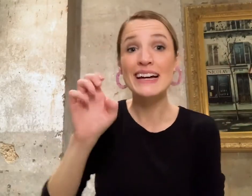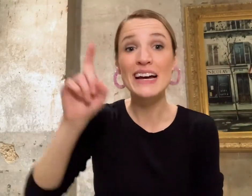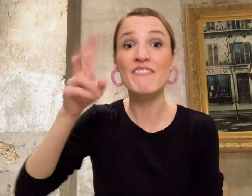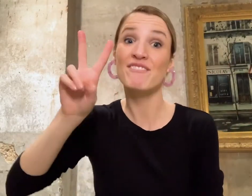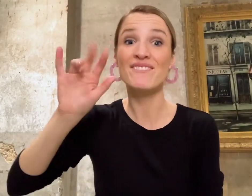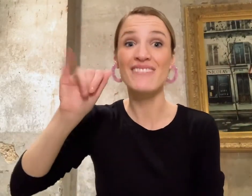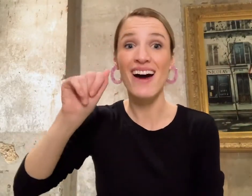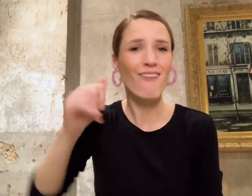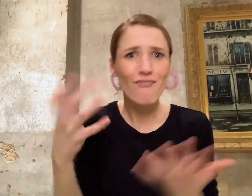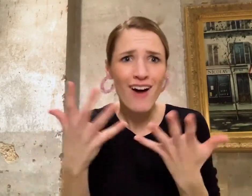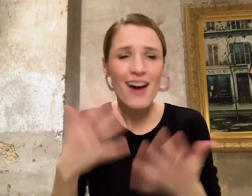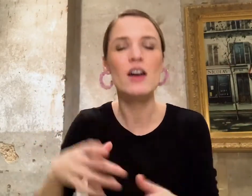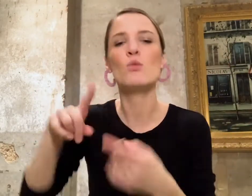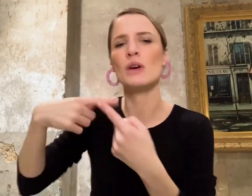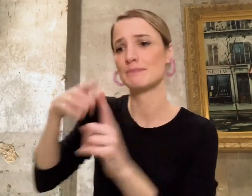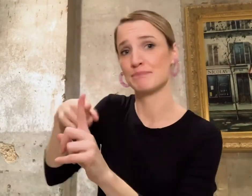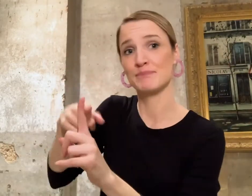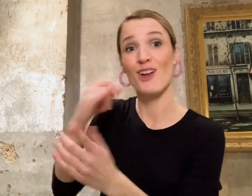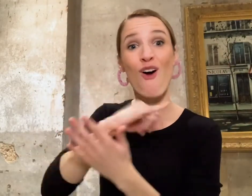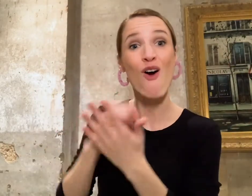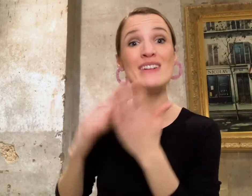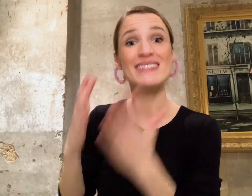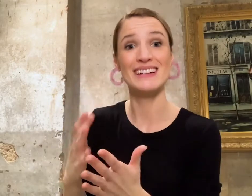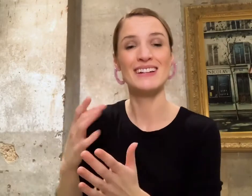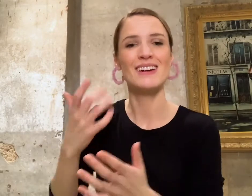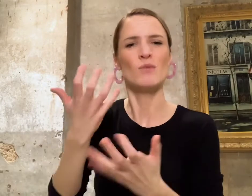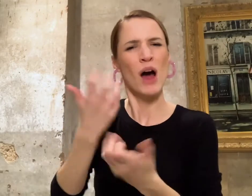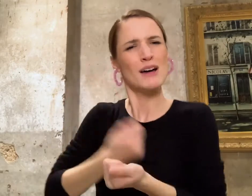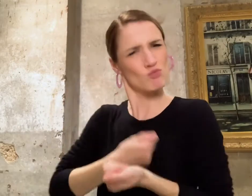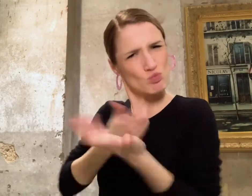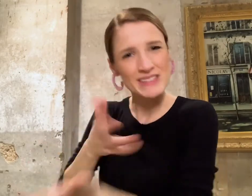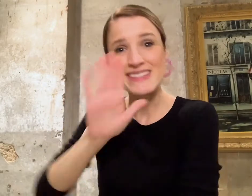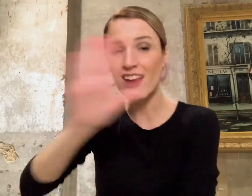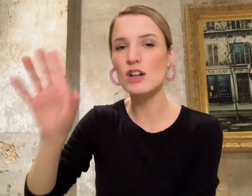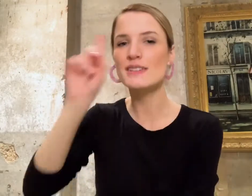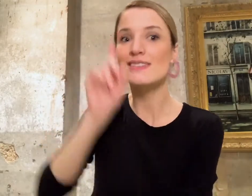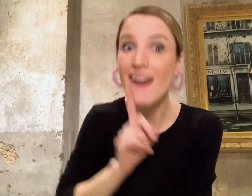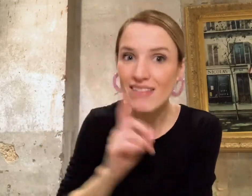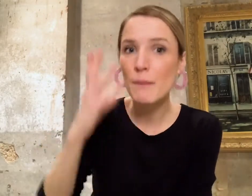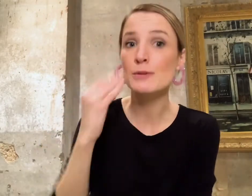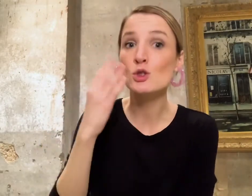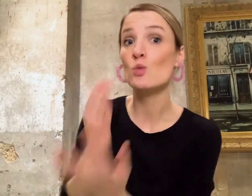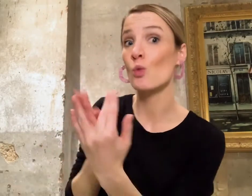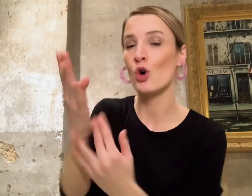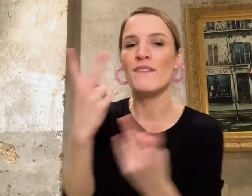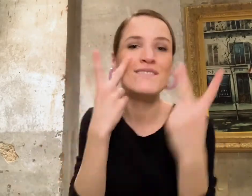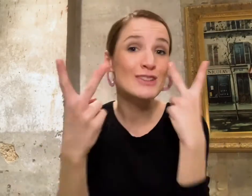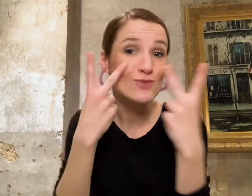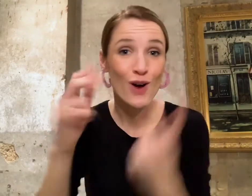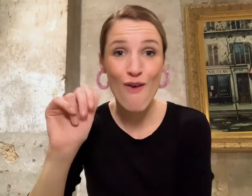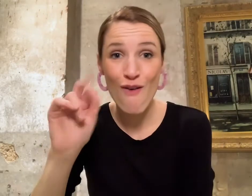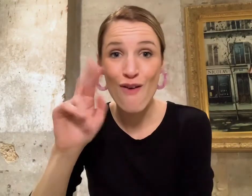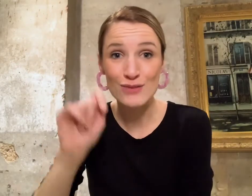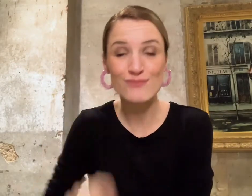De'VIA is created when the artist intends to express their Deaf experience through visual art.